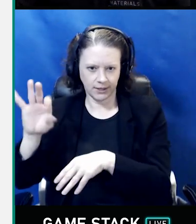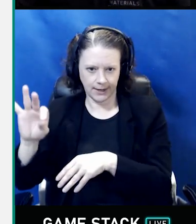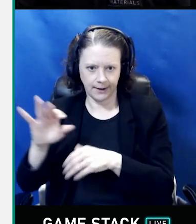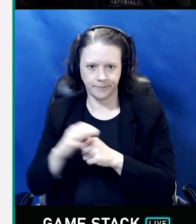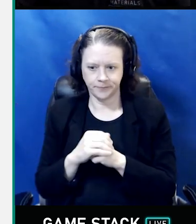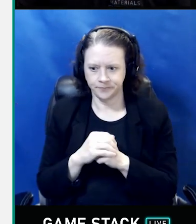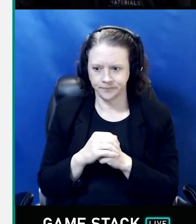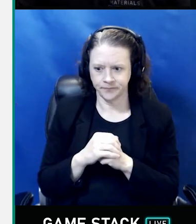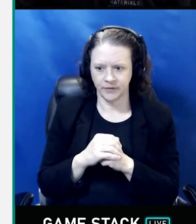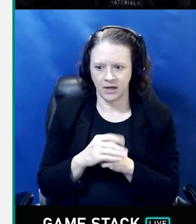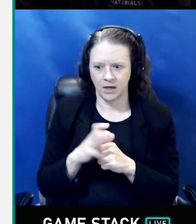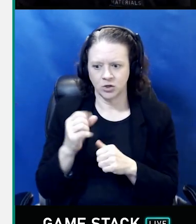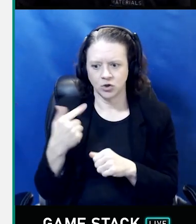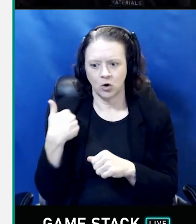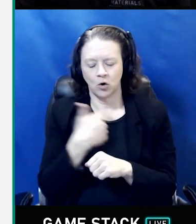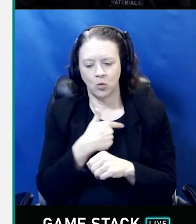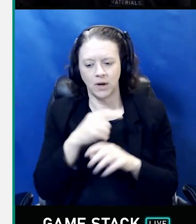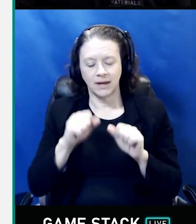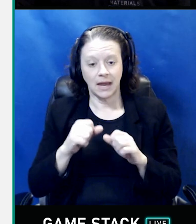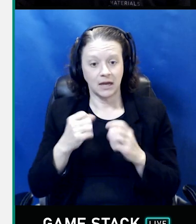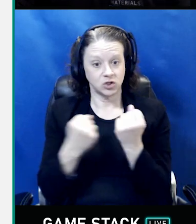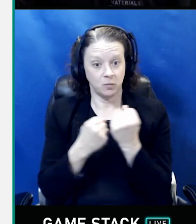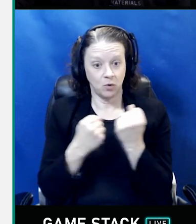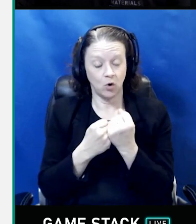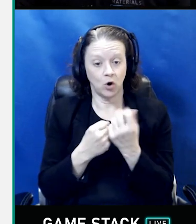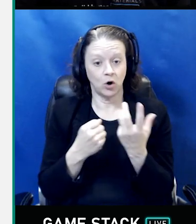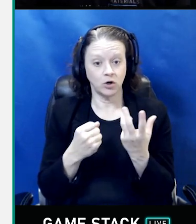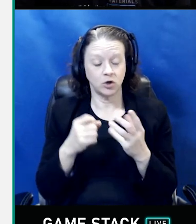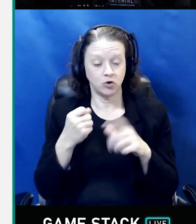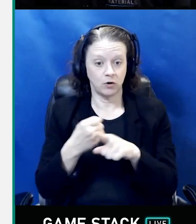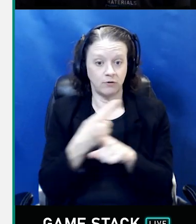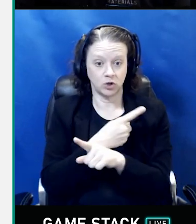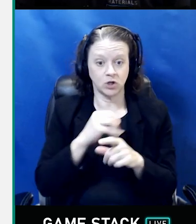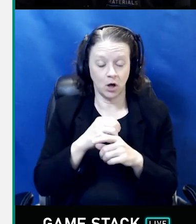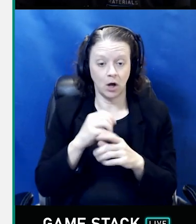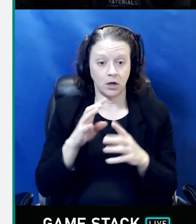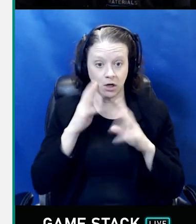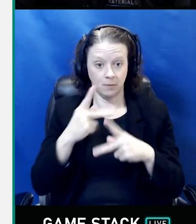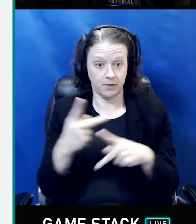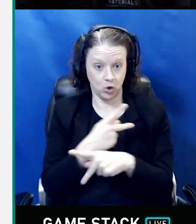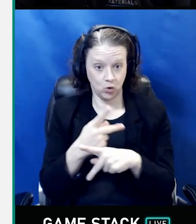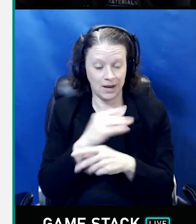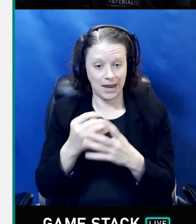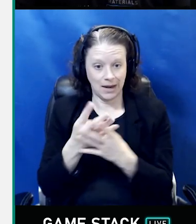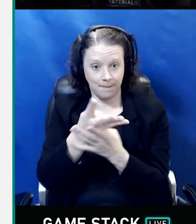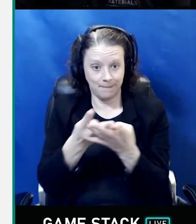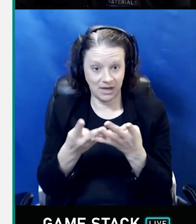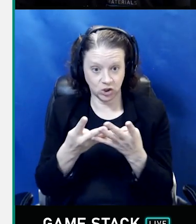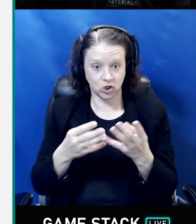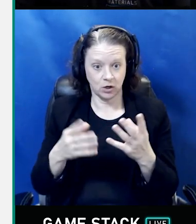we can support derivatives on mesh and amplification shaders on platforms that support it, and there is a query there in Options11.